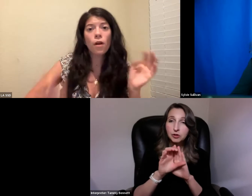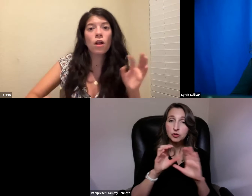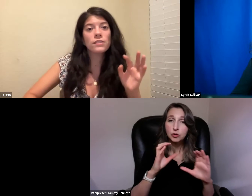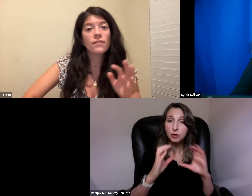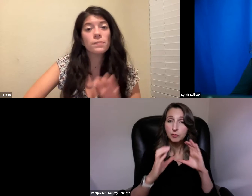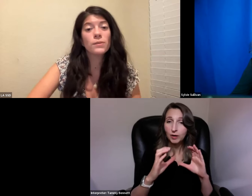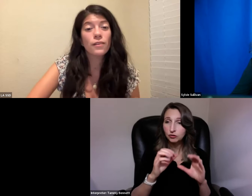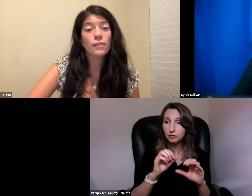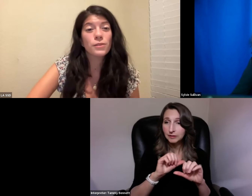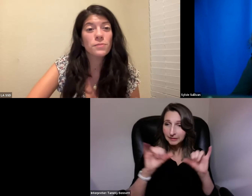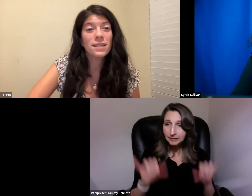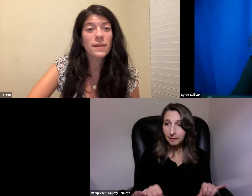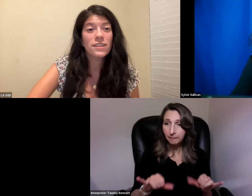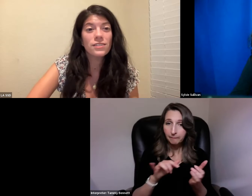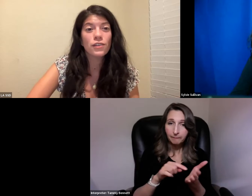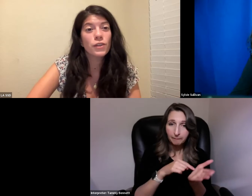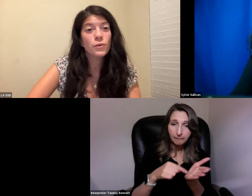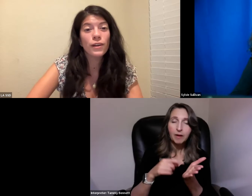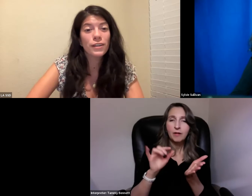But all of our stuff is posted on our social media pages.